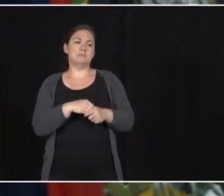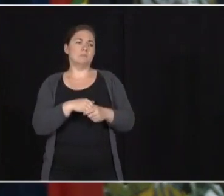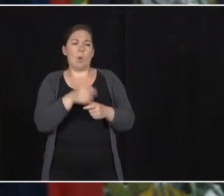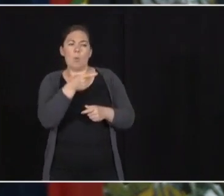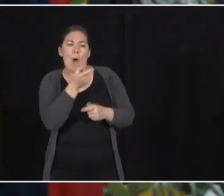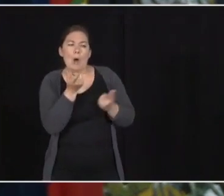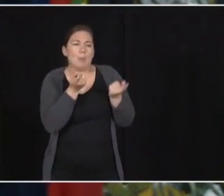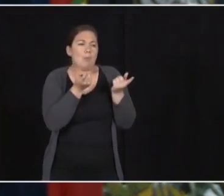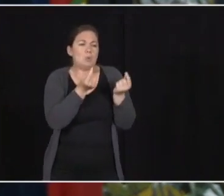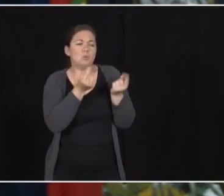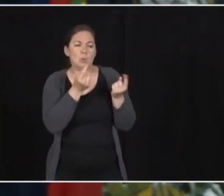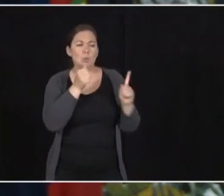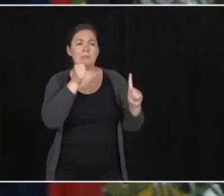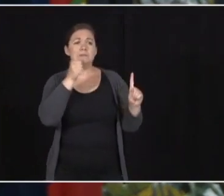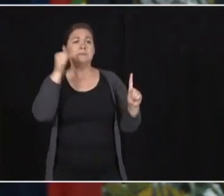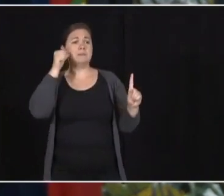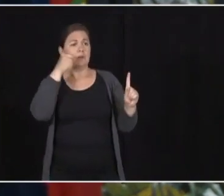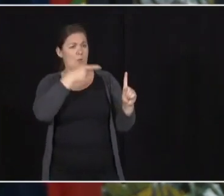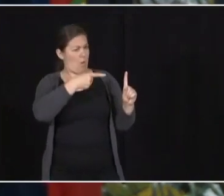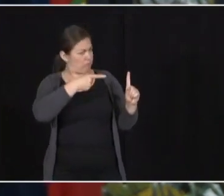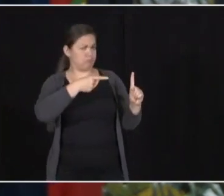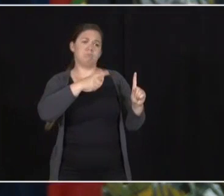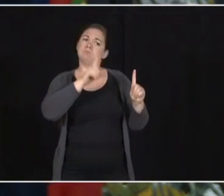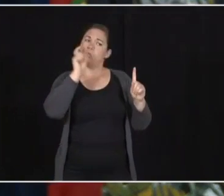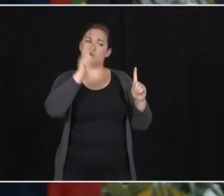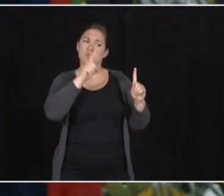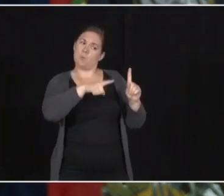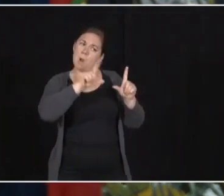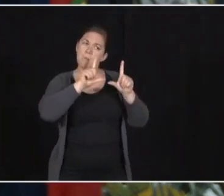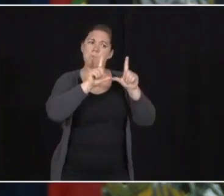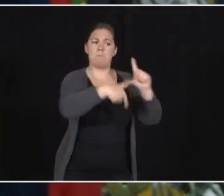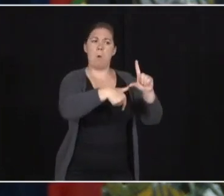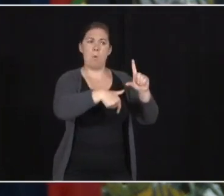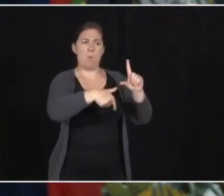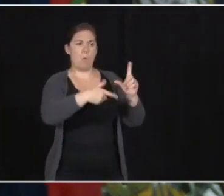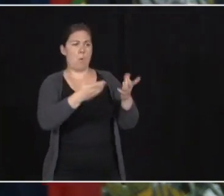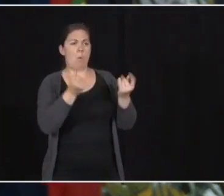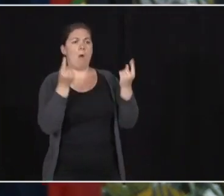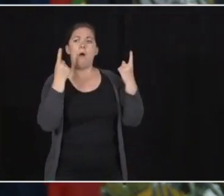on a decision for those four homes? You said yesterday that he wouldn't hesitate to revoke licenses. So for those four, after these